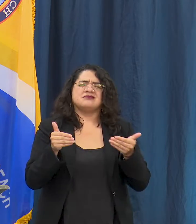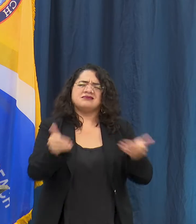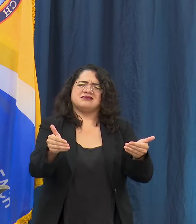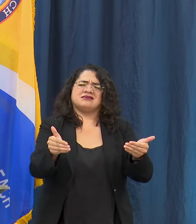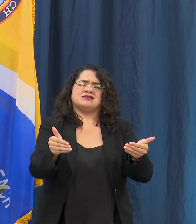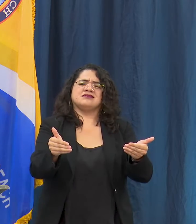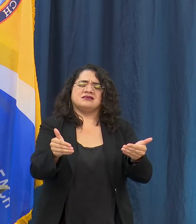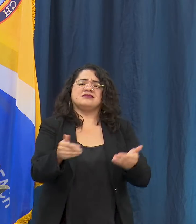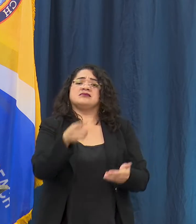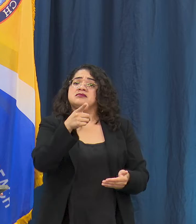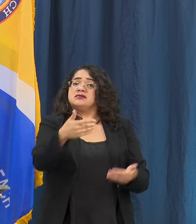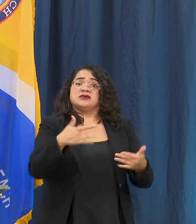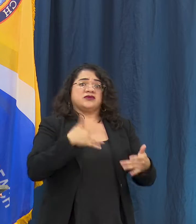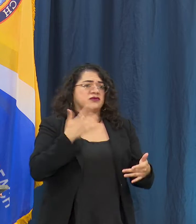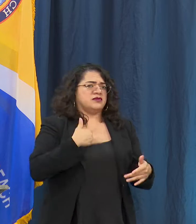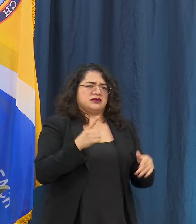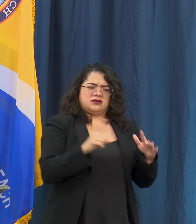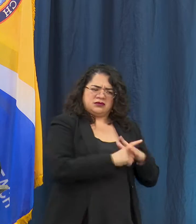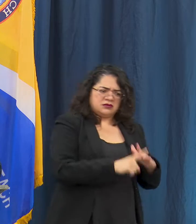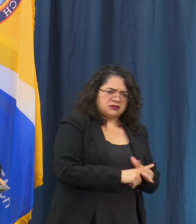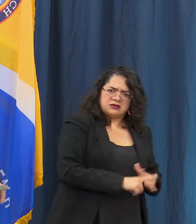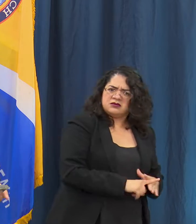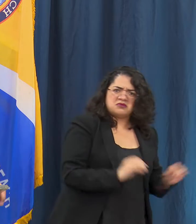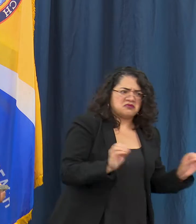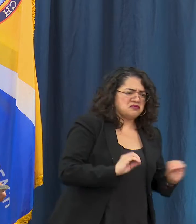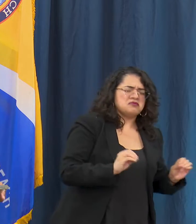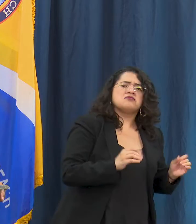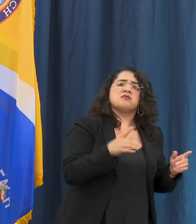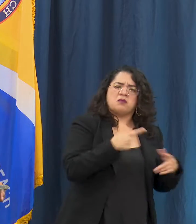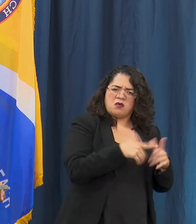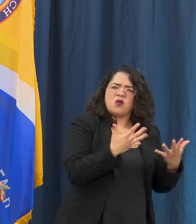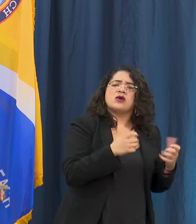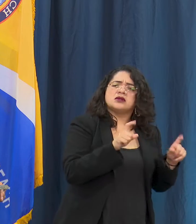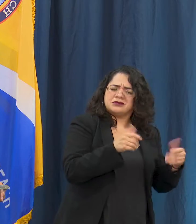symptomatic or non symptomatic. Please go to LongBeach.gov/covid19